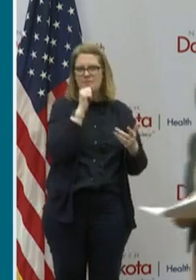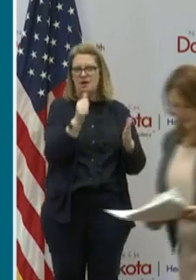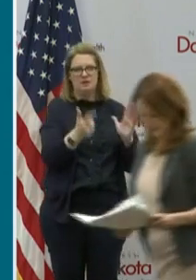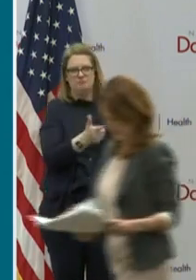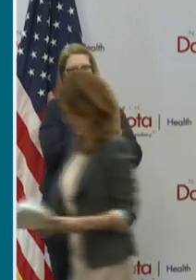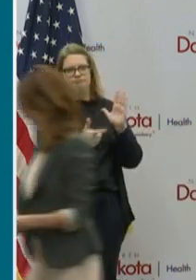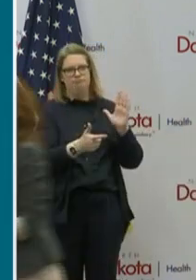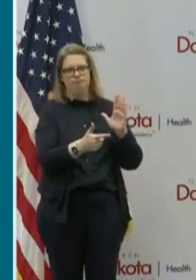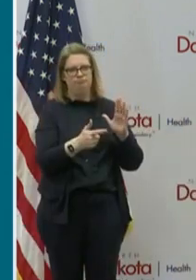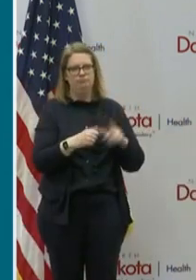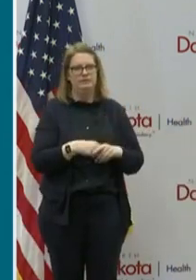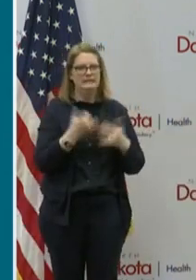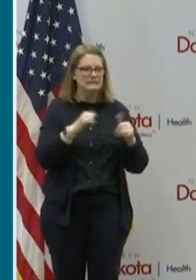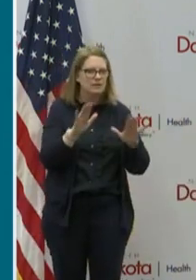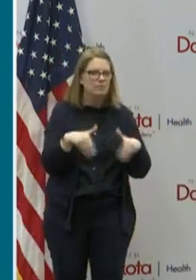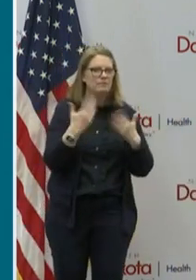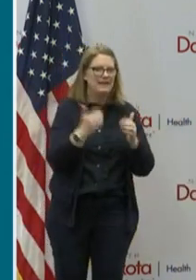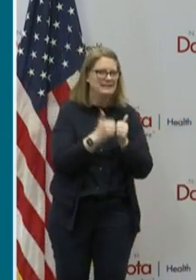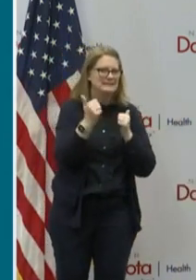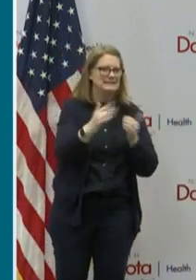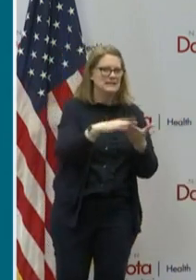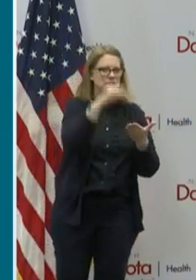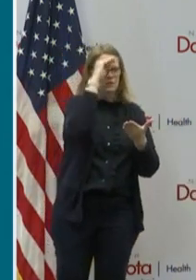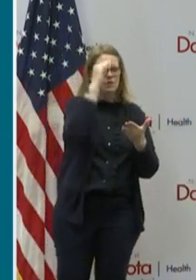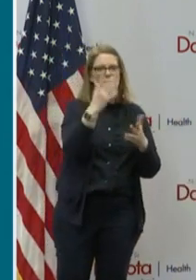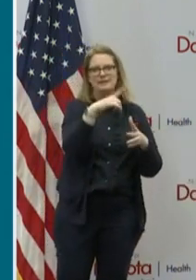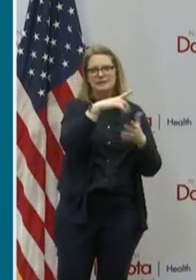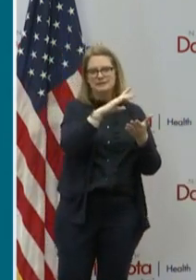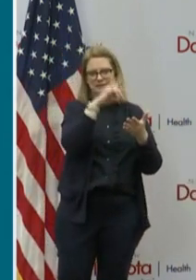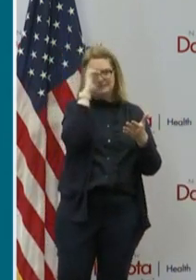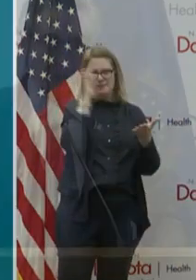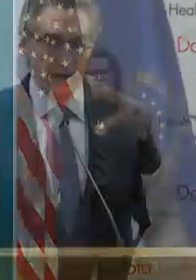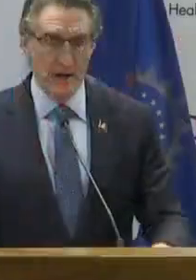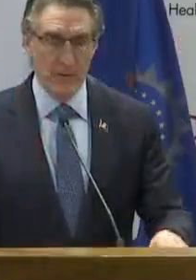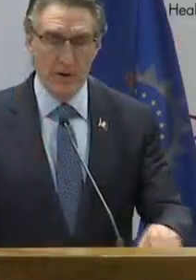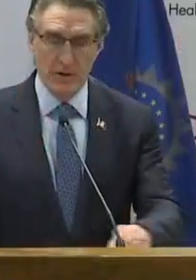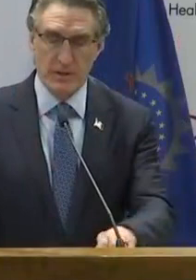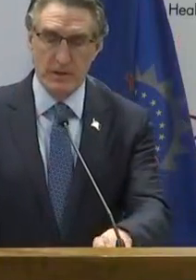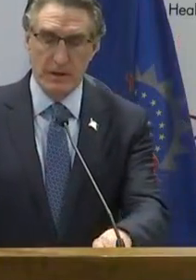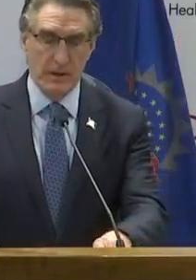DISTANCE LEARNING. SO WITH THAT, I WILL HAND IT BACK TO THE GOVERNOR.